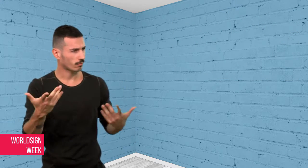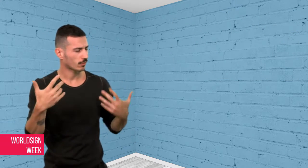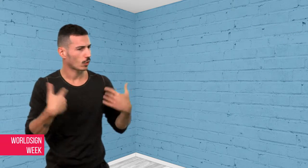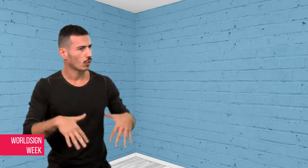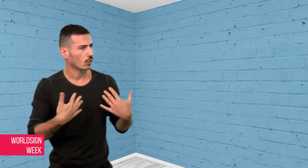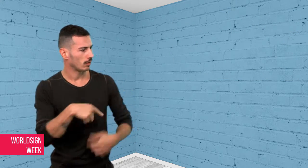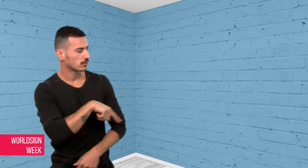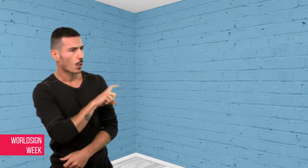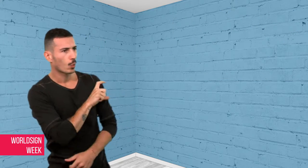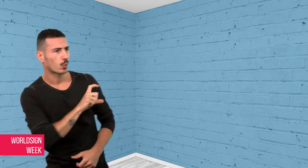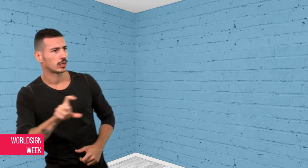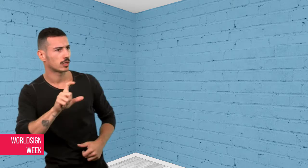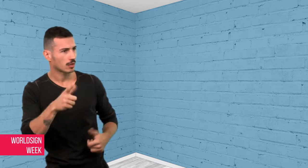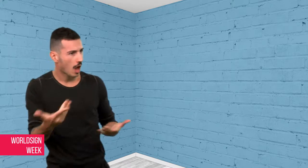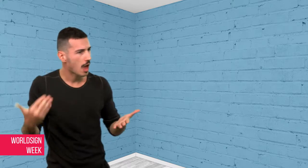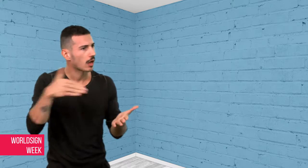Another tragic earthquake this week